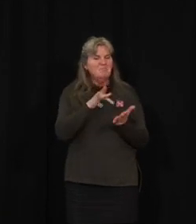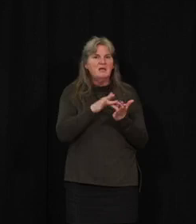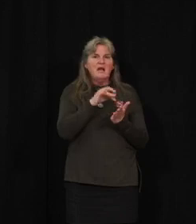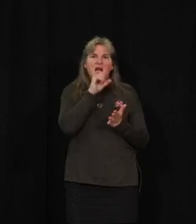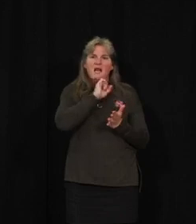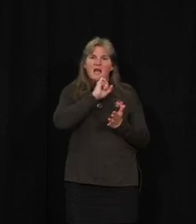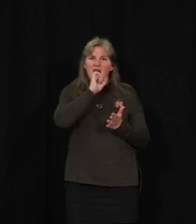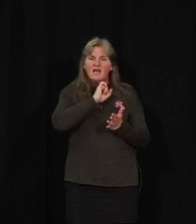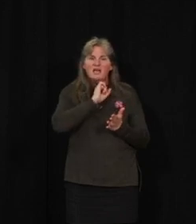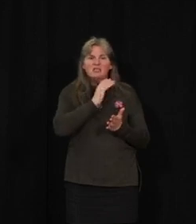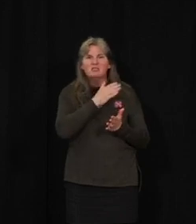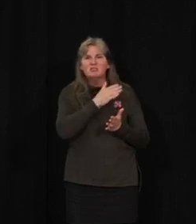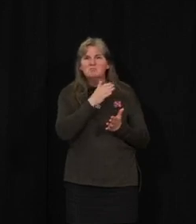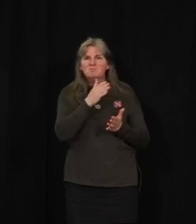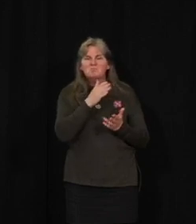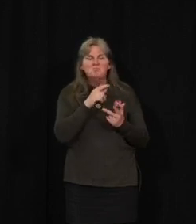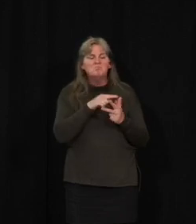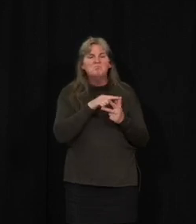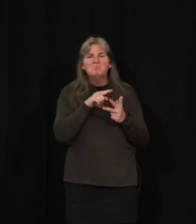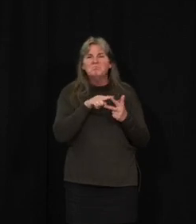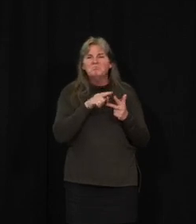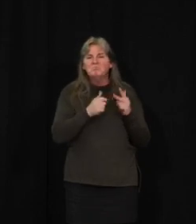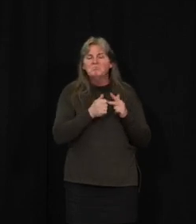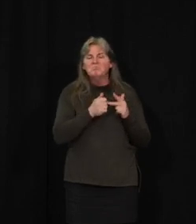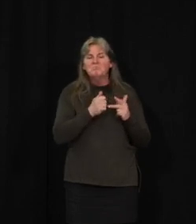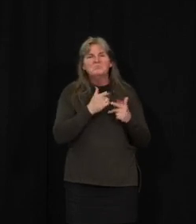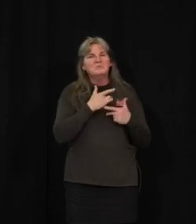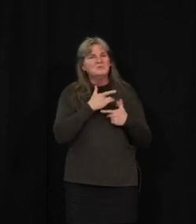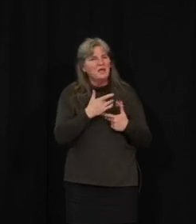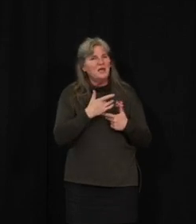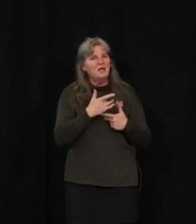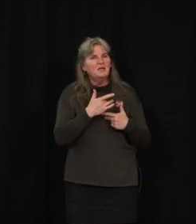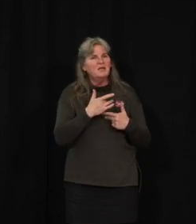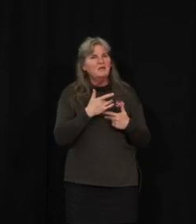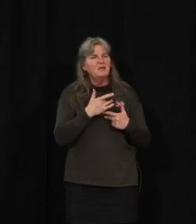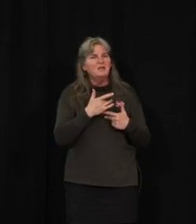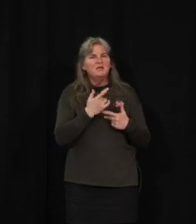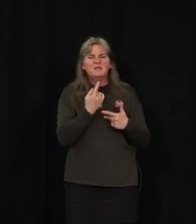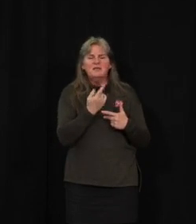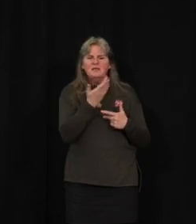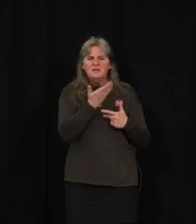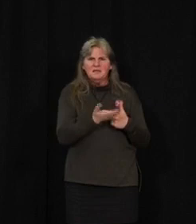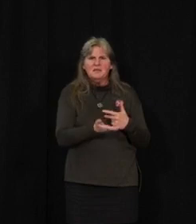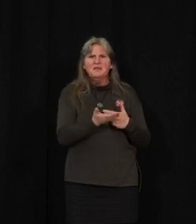And mostly with some kind of either co- ingestion of other